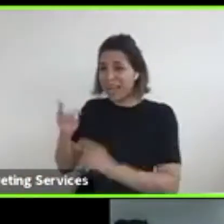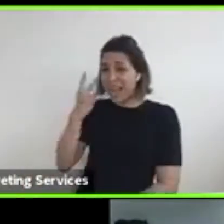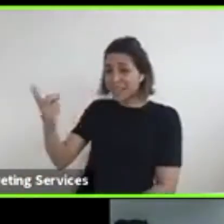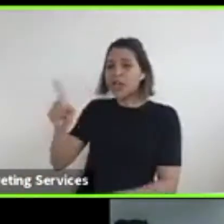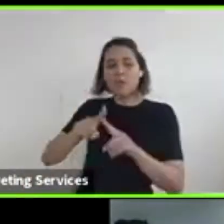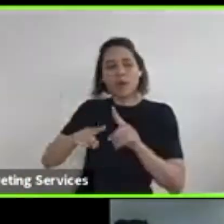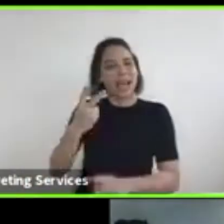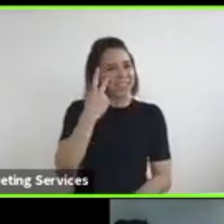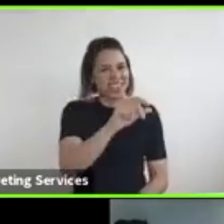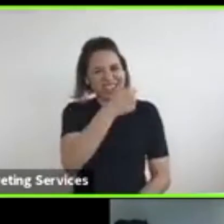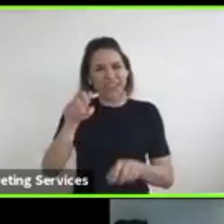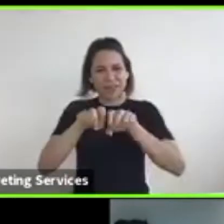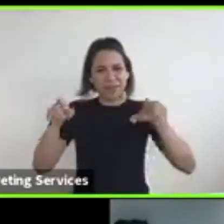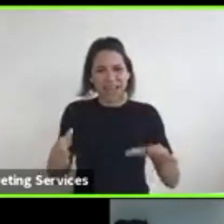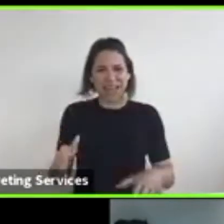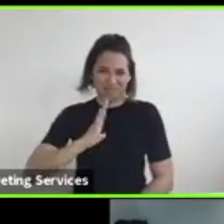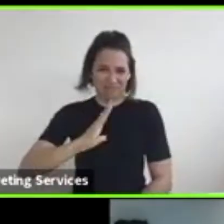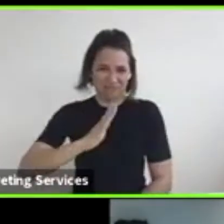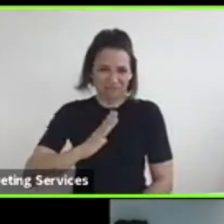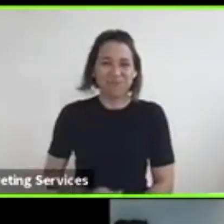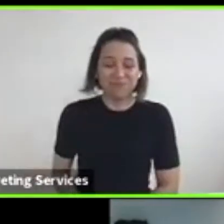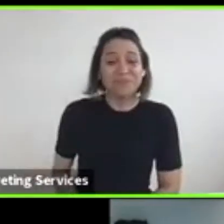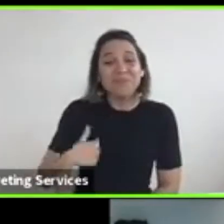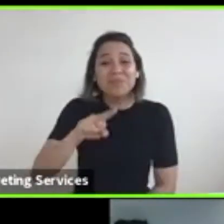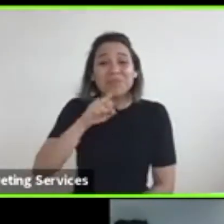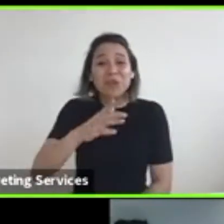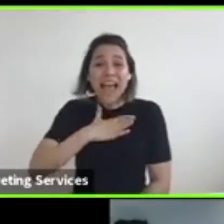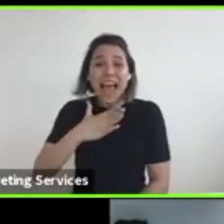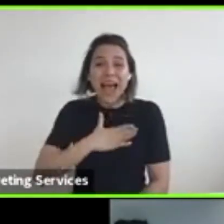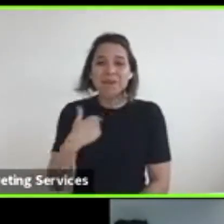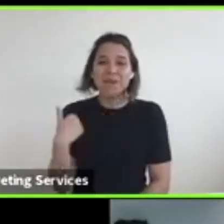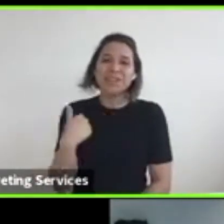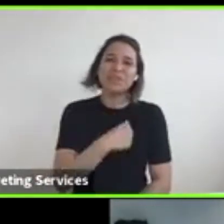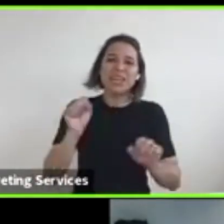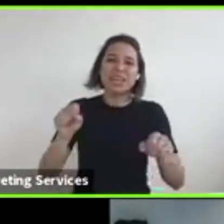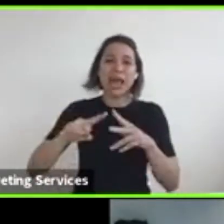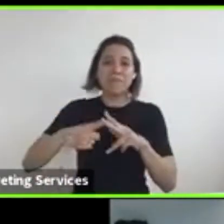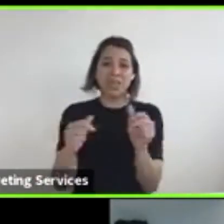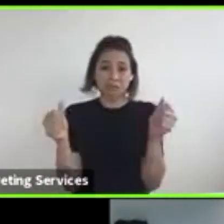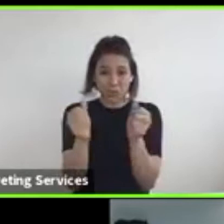(EMILY): I'M REALLY, REALLY HAPPY THAT WE'RE ABLE TO BEGIN TOGETHER WITH THIS CONVERSATION.